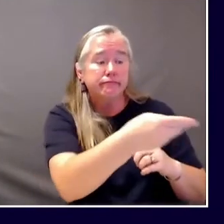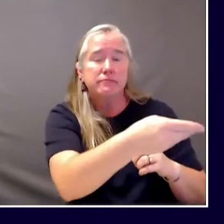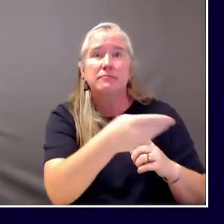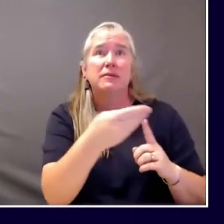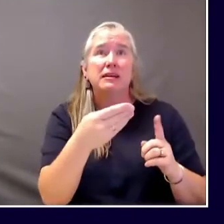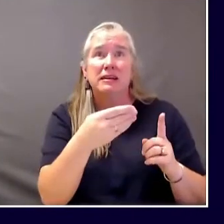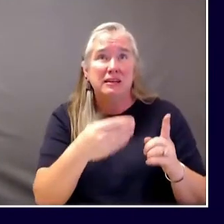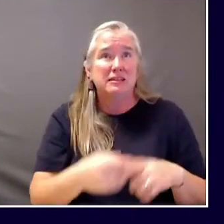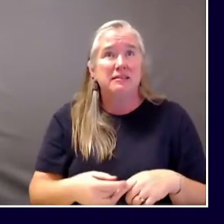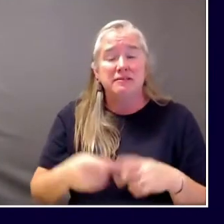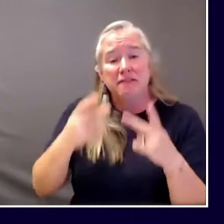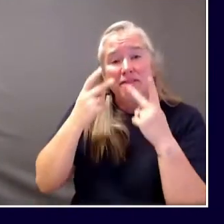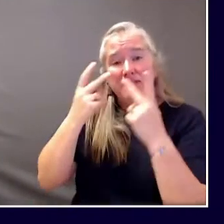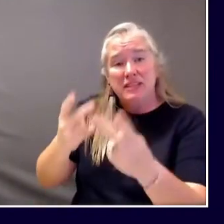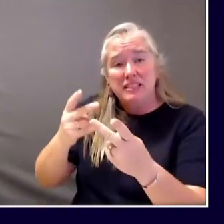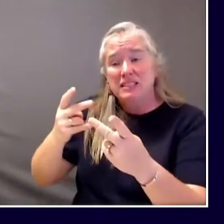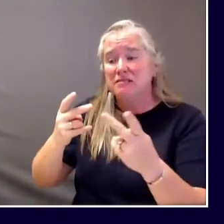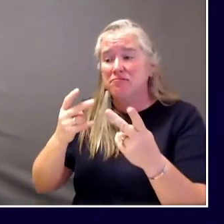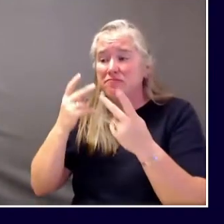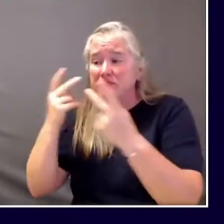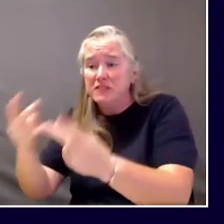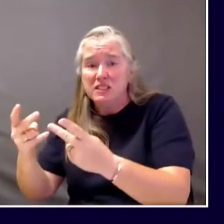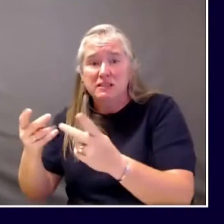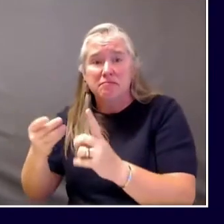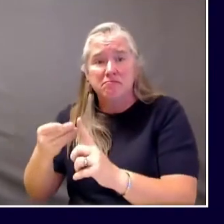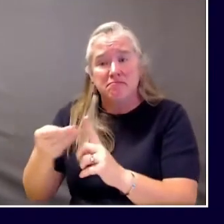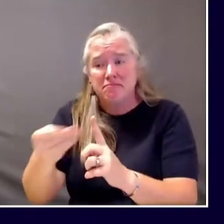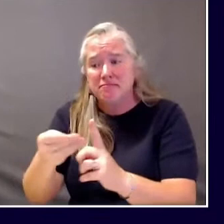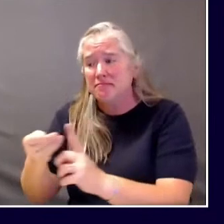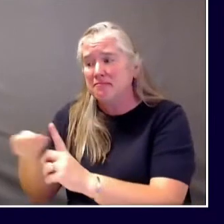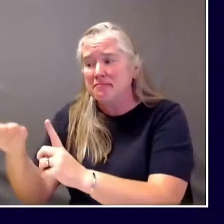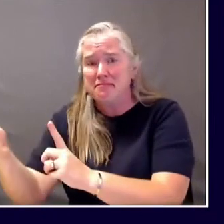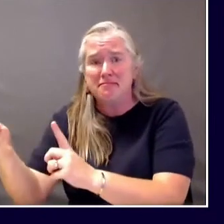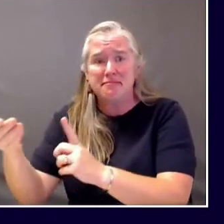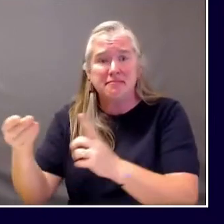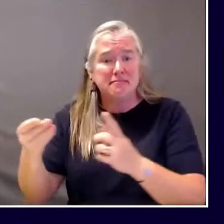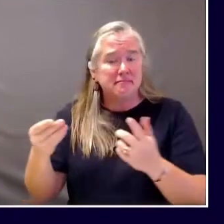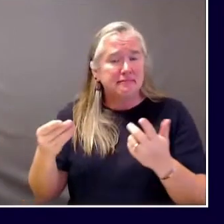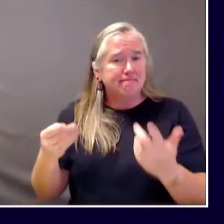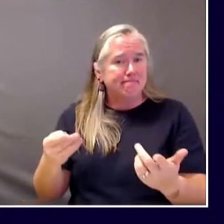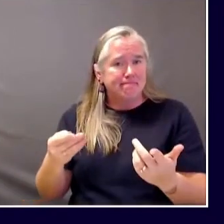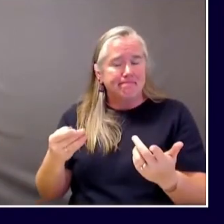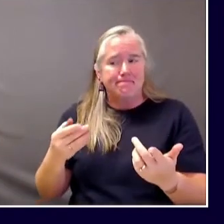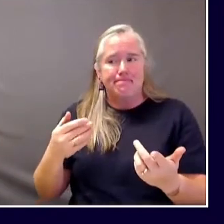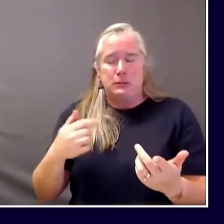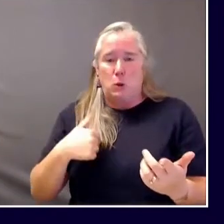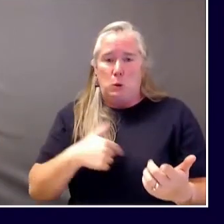may be gathering so it appears that we may be